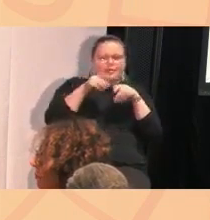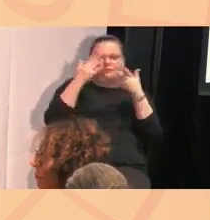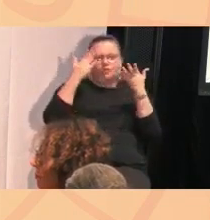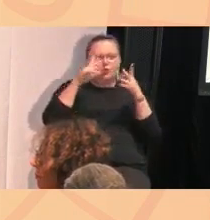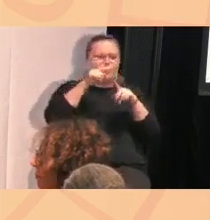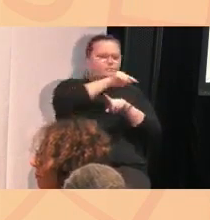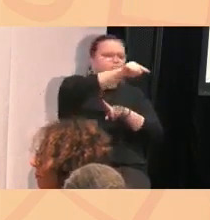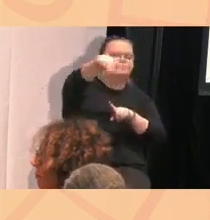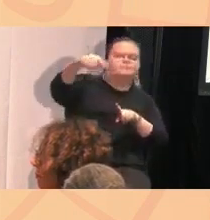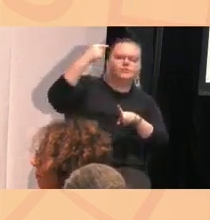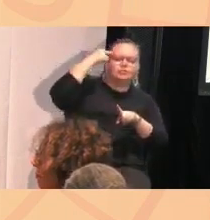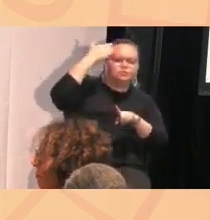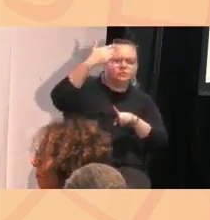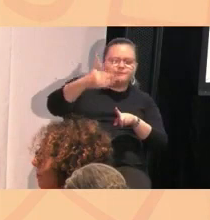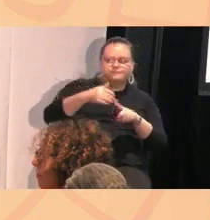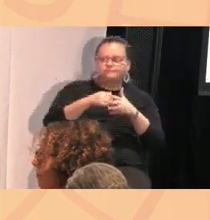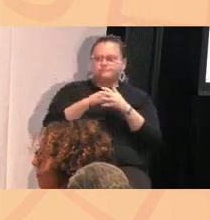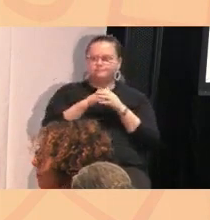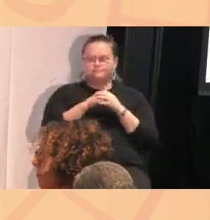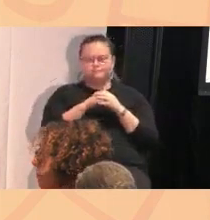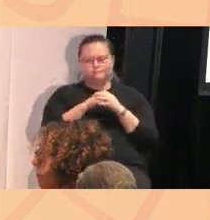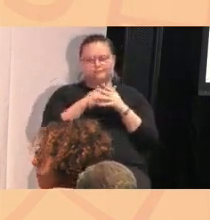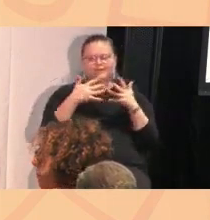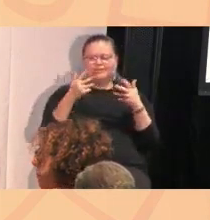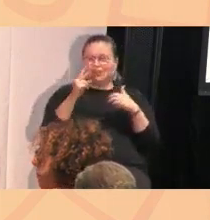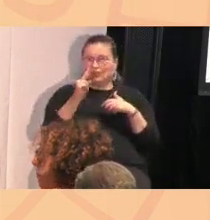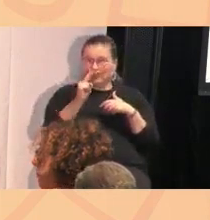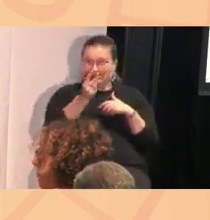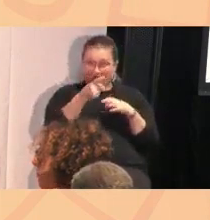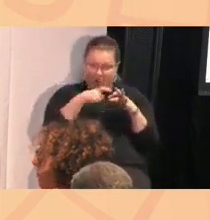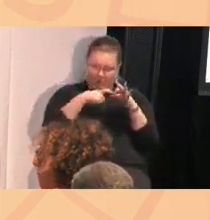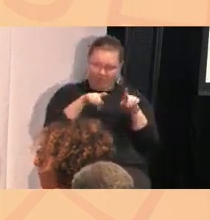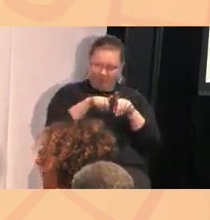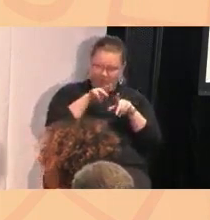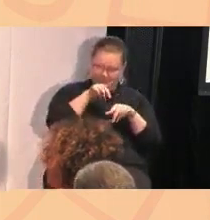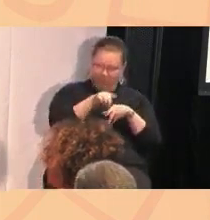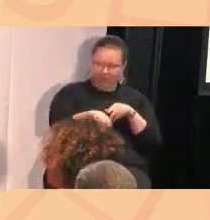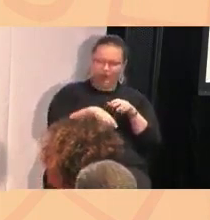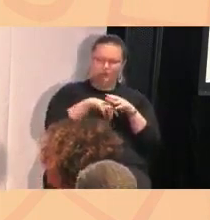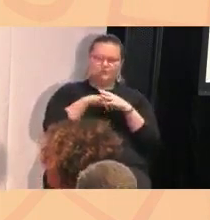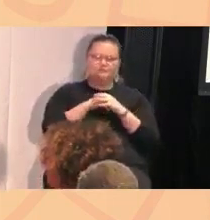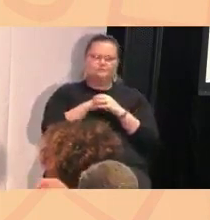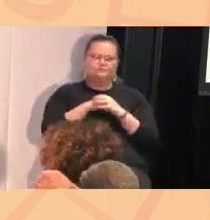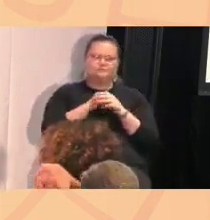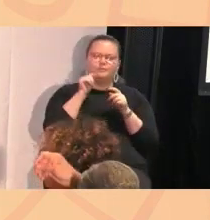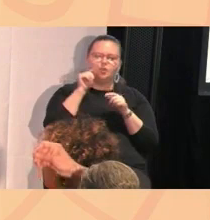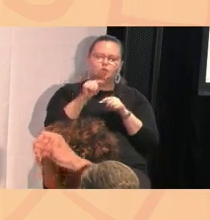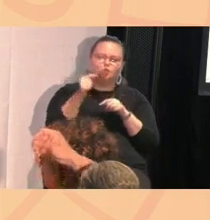But that's not necessarily altogether helpful. Though it is a kind of protective bubble sometimes.